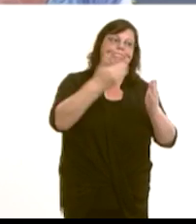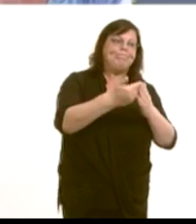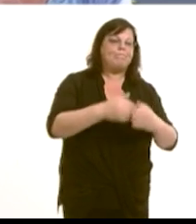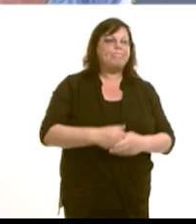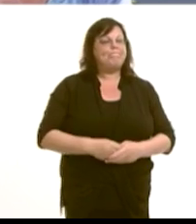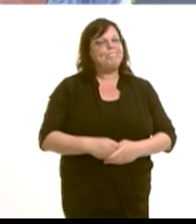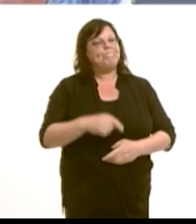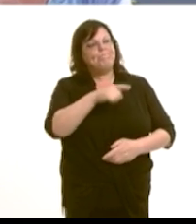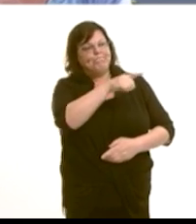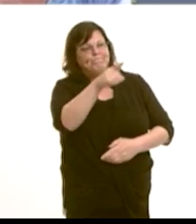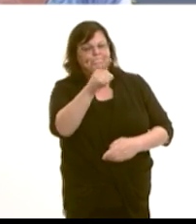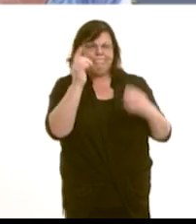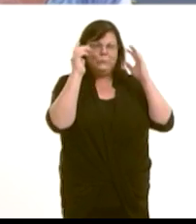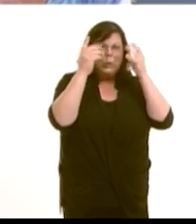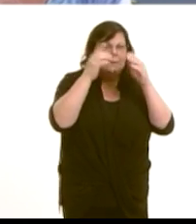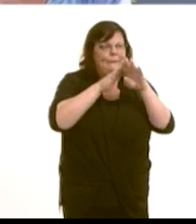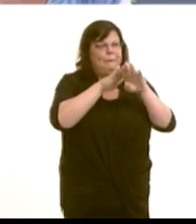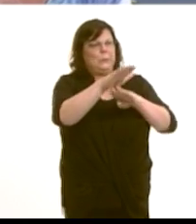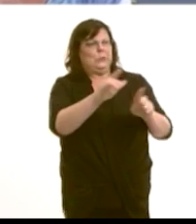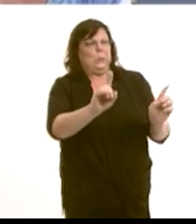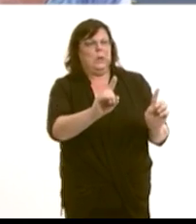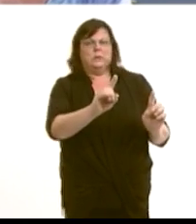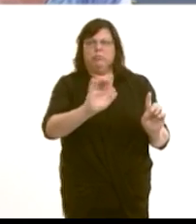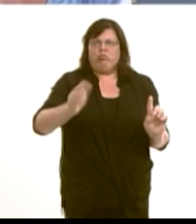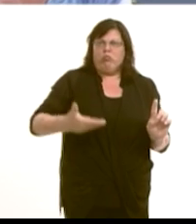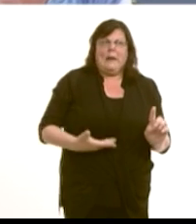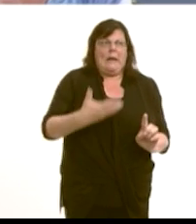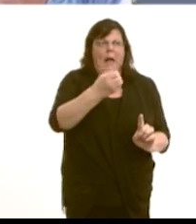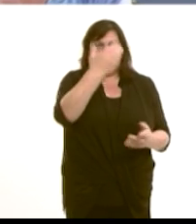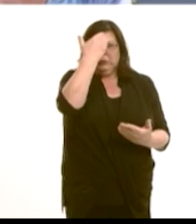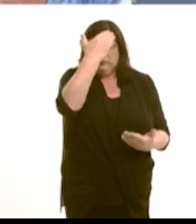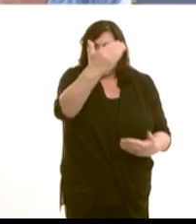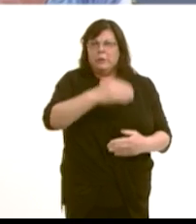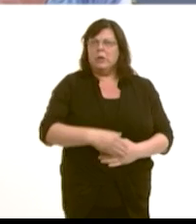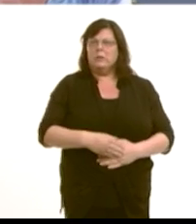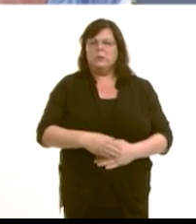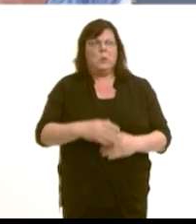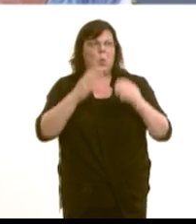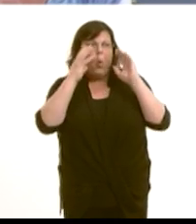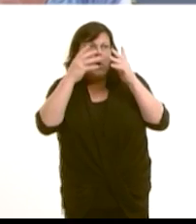about their future. They donít know what rights they will have, theyíre worried about reports in the press